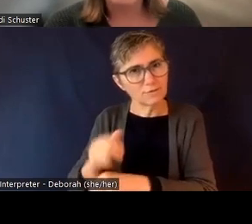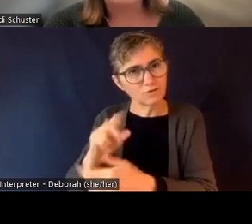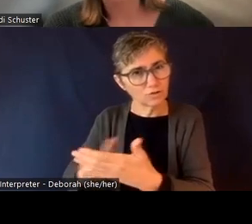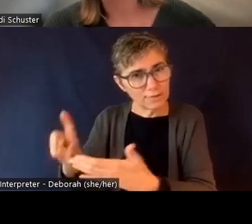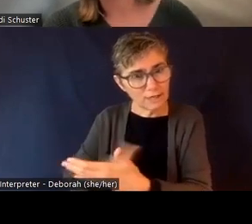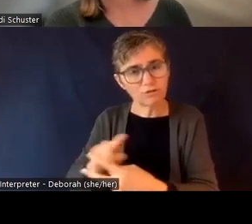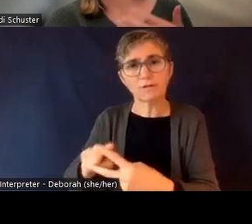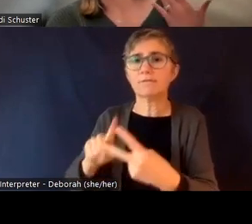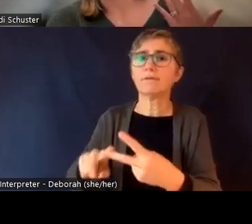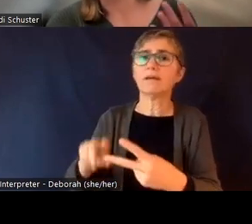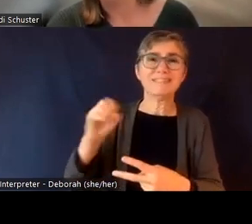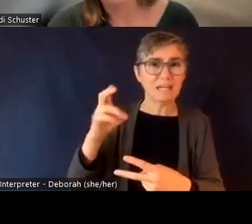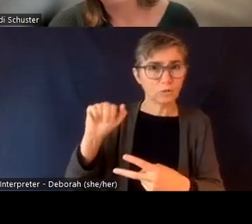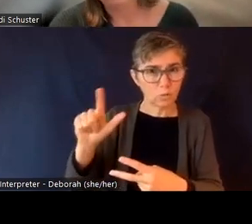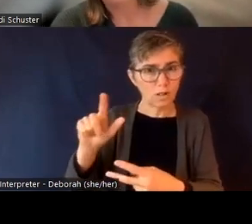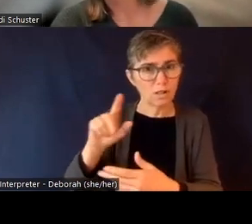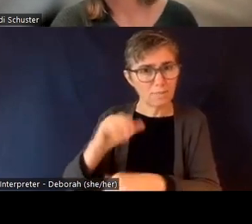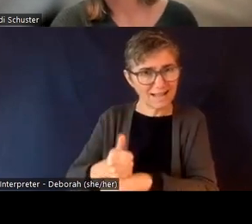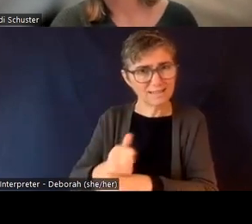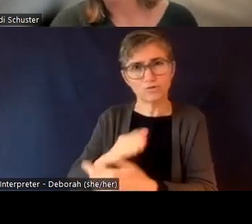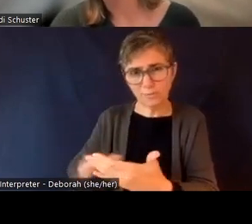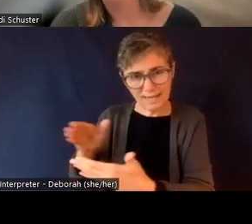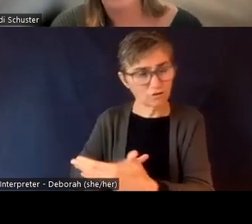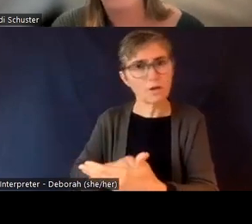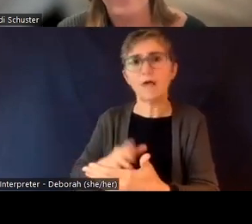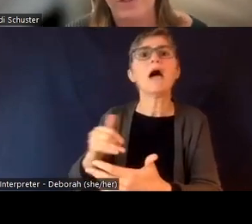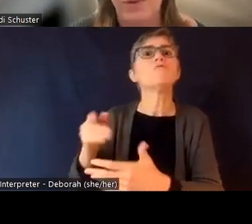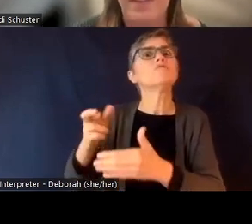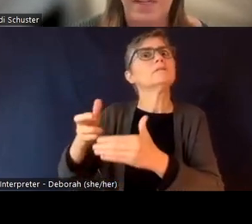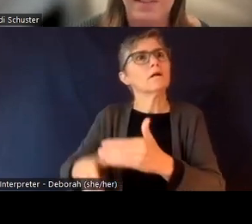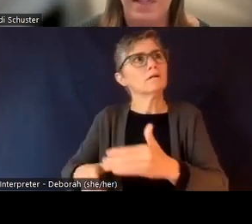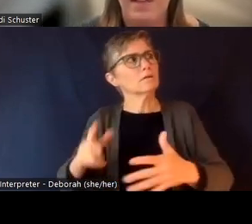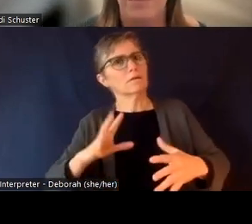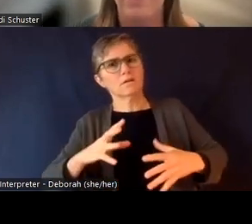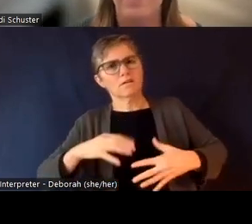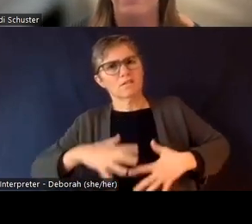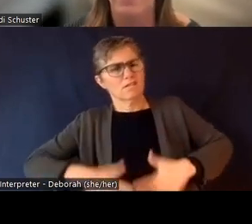in increased emotional reactivity, which then drives the increased incidence and prevalence